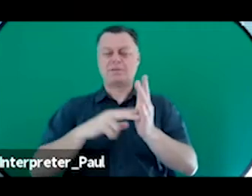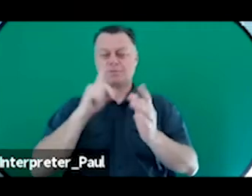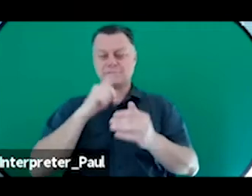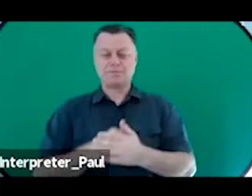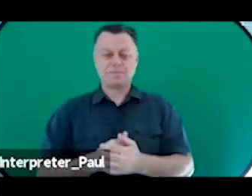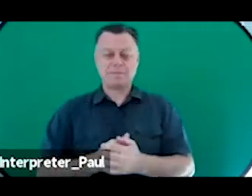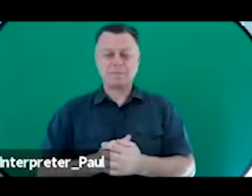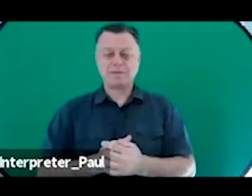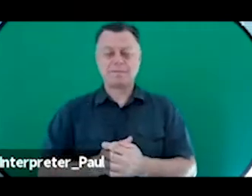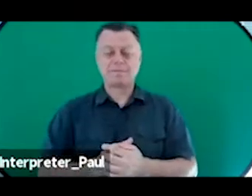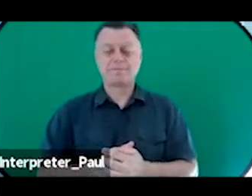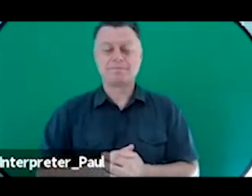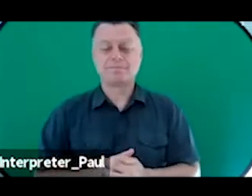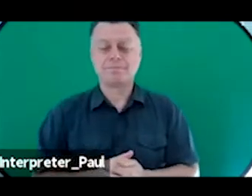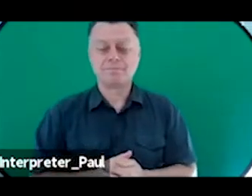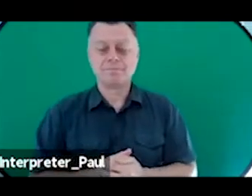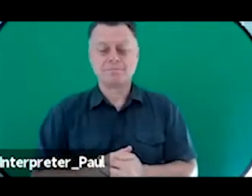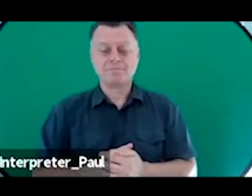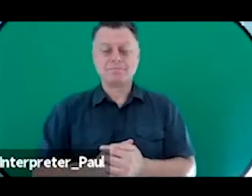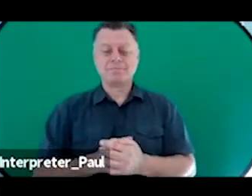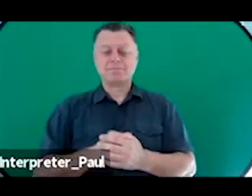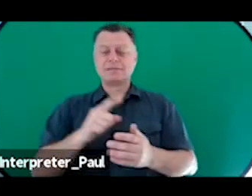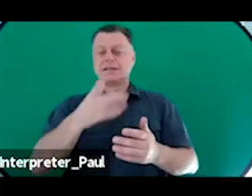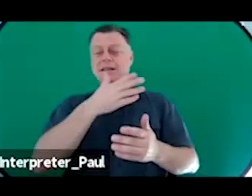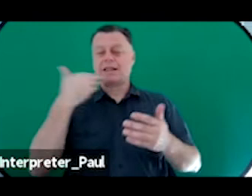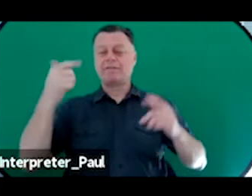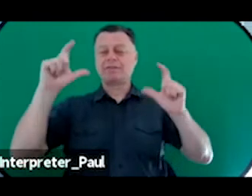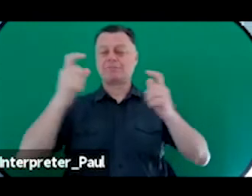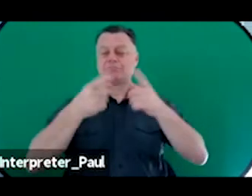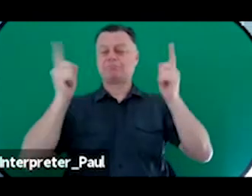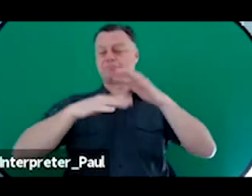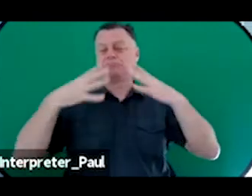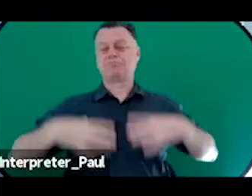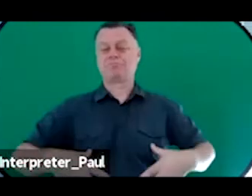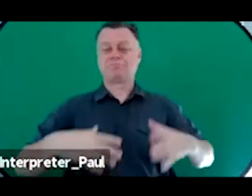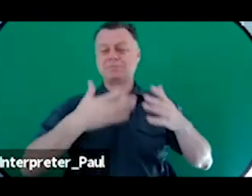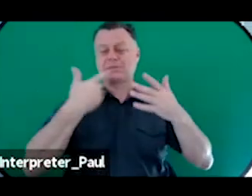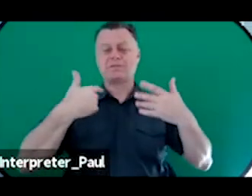they are posing for photographs in their graduation regalia, they have the tassles and